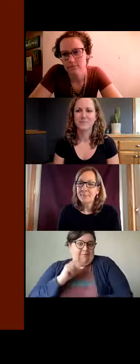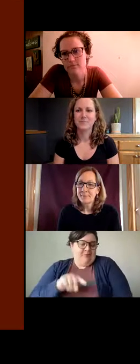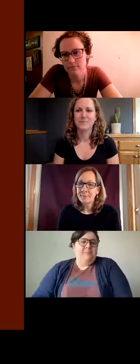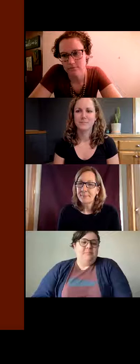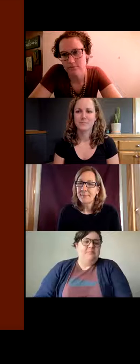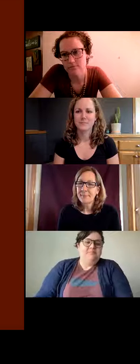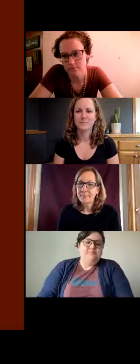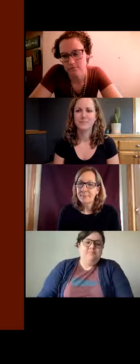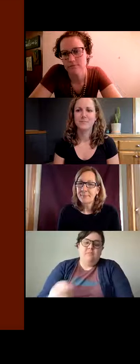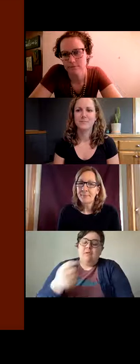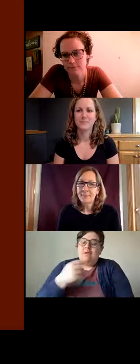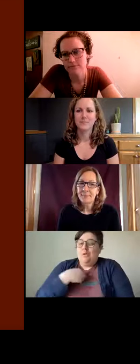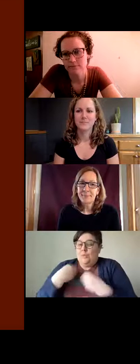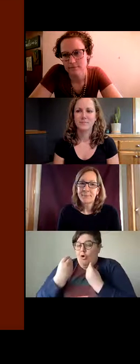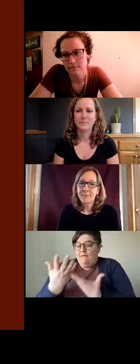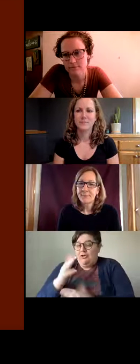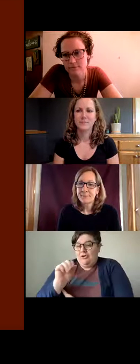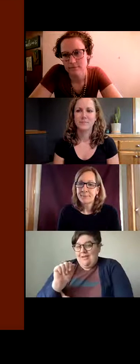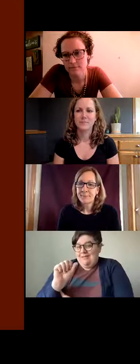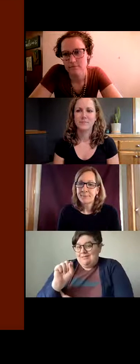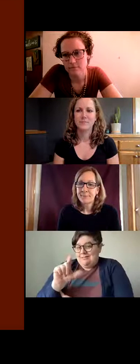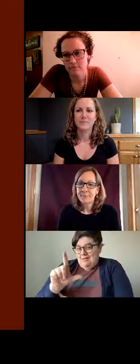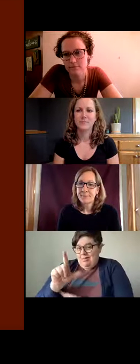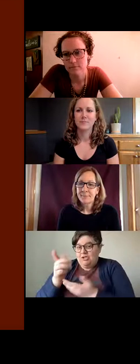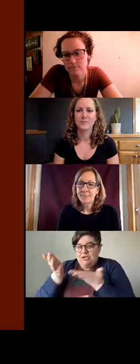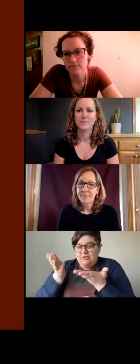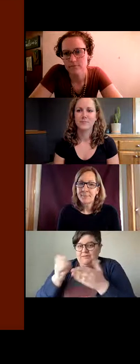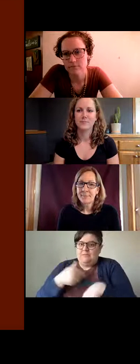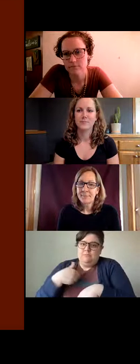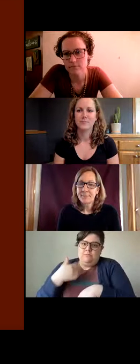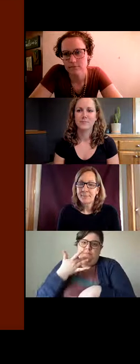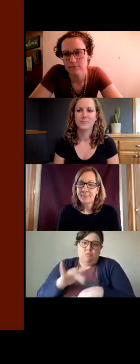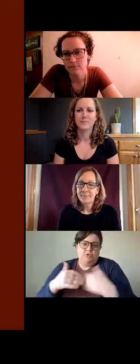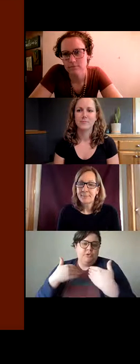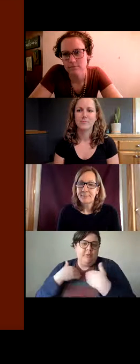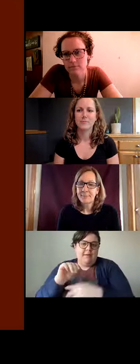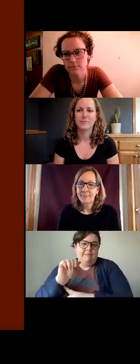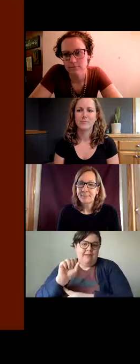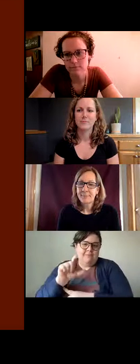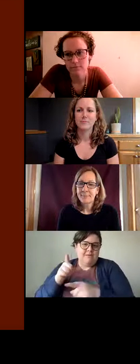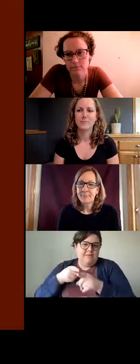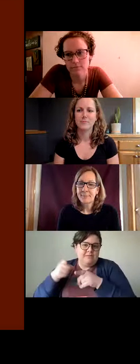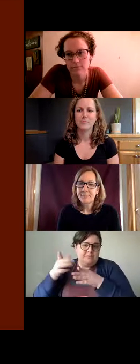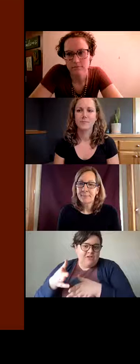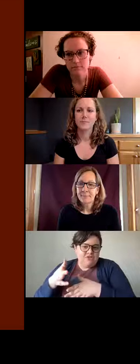a variety of services. If students do qualify for those services, we offer ASL services. We're